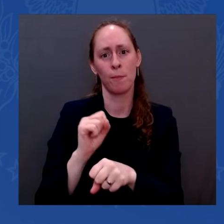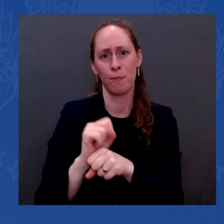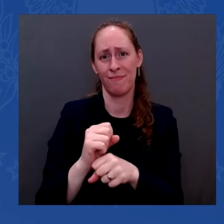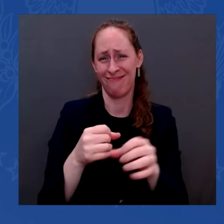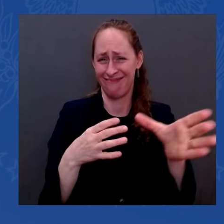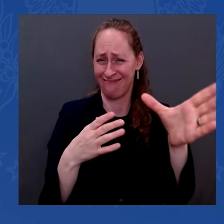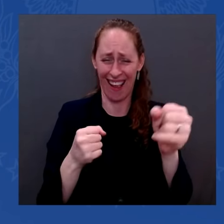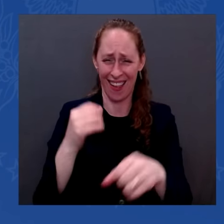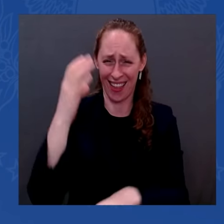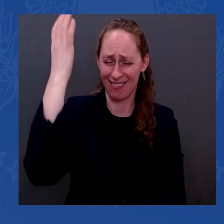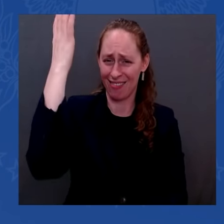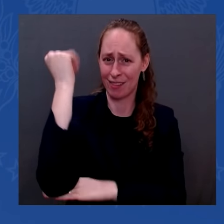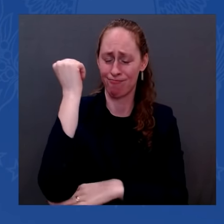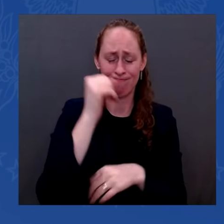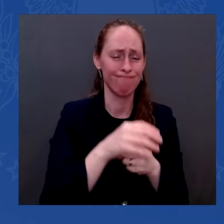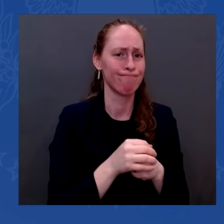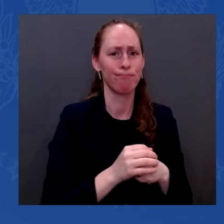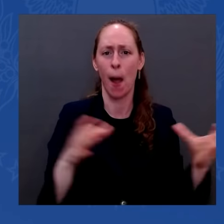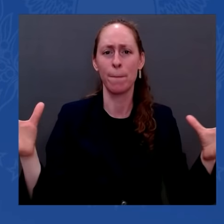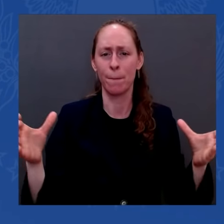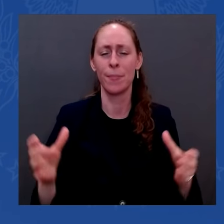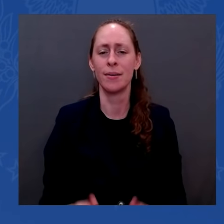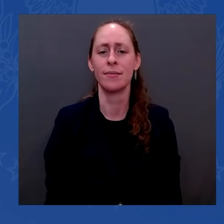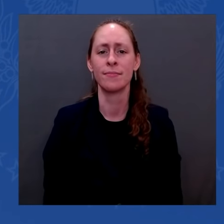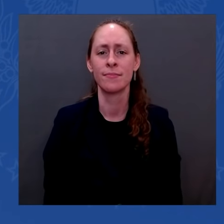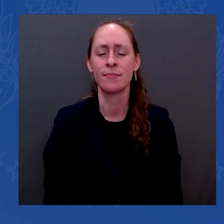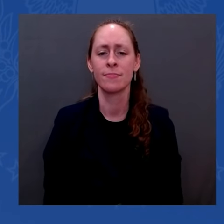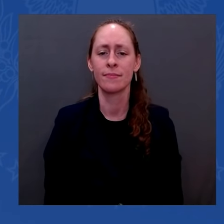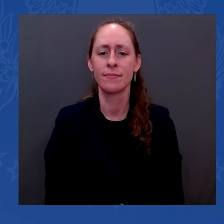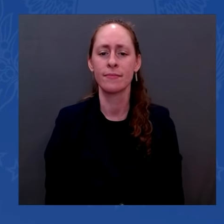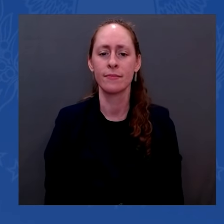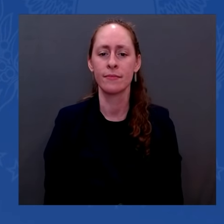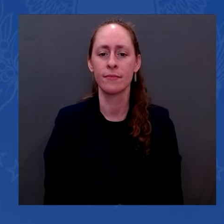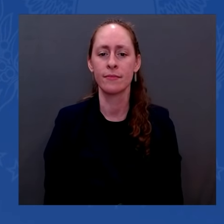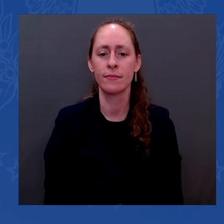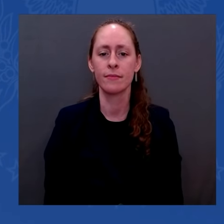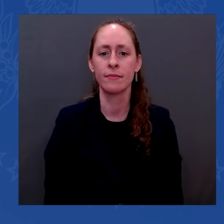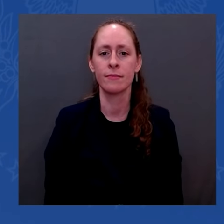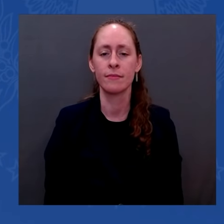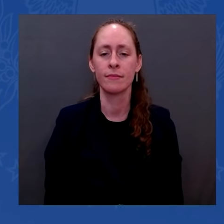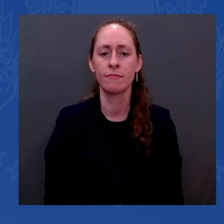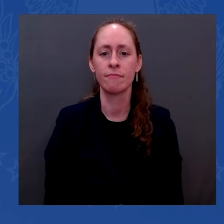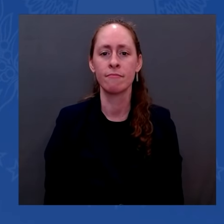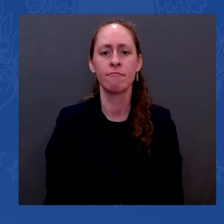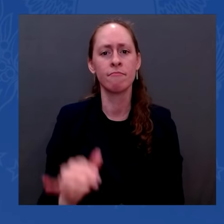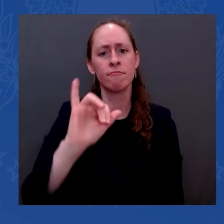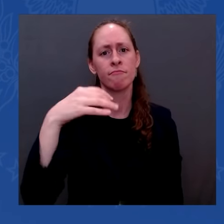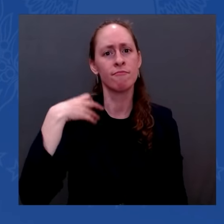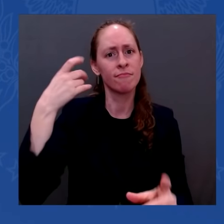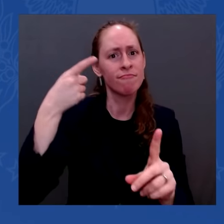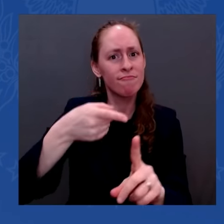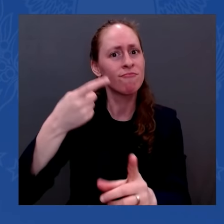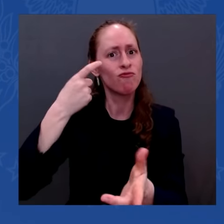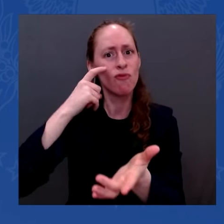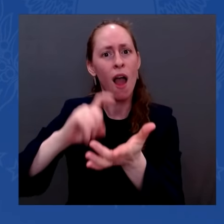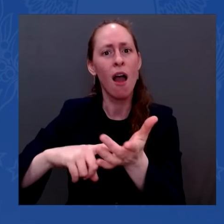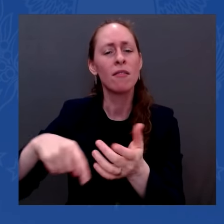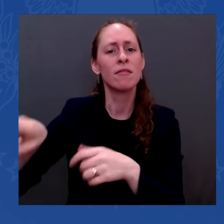[thousand] manufacturing jobs last year -- the highest increase in nearly 30 years. And that's why we've seen major announcements